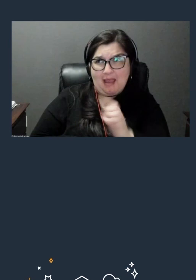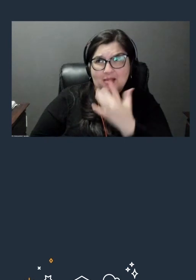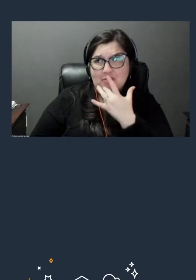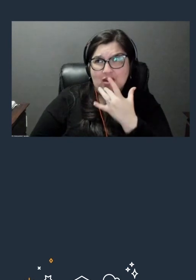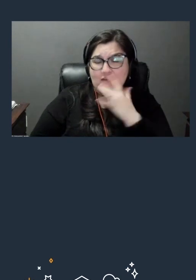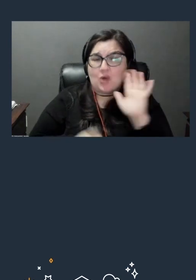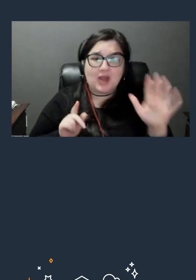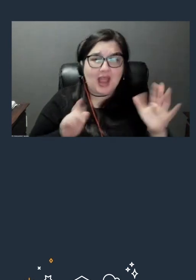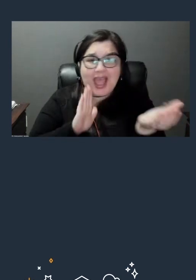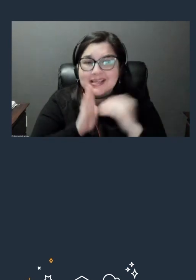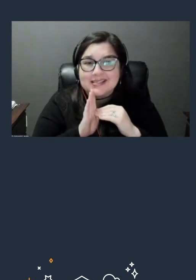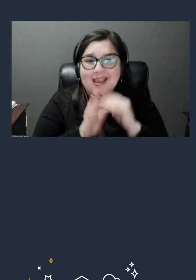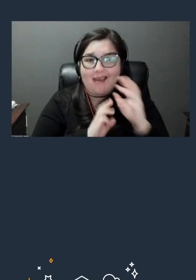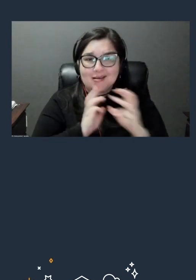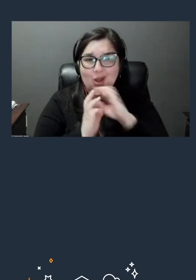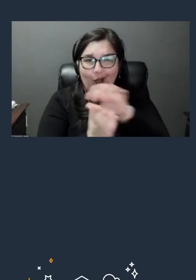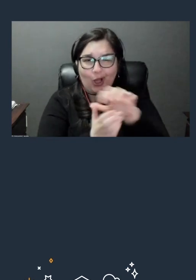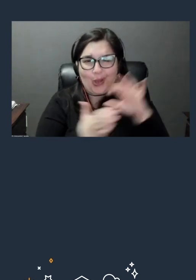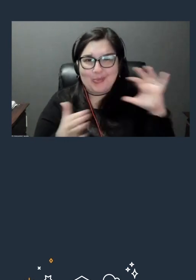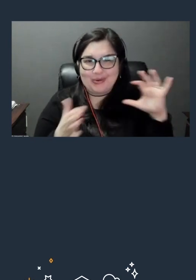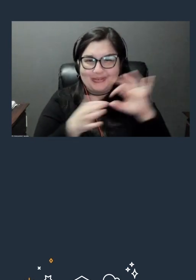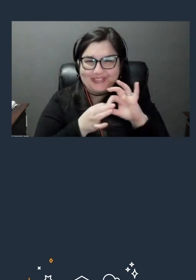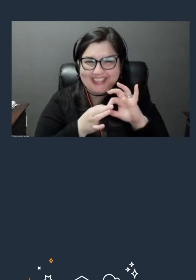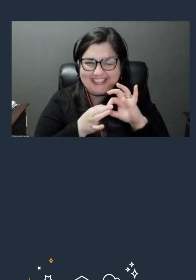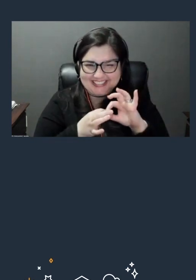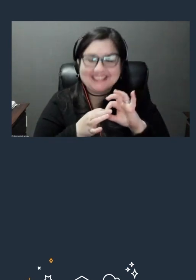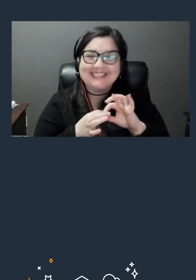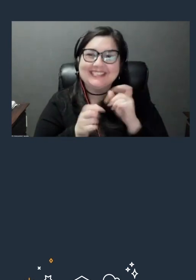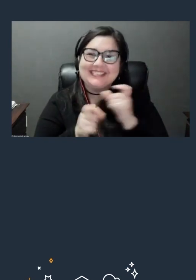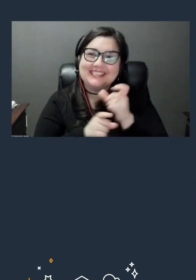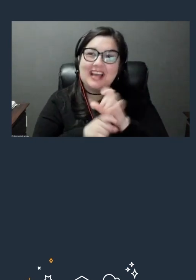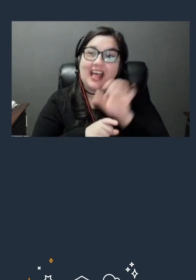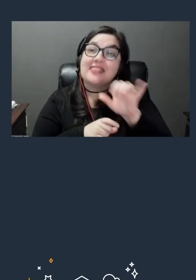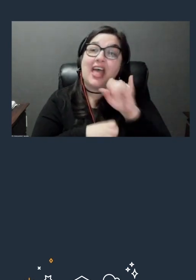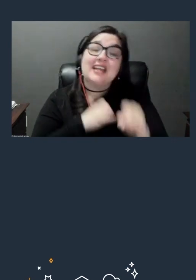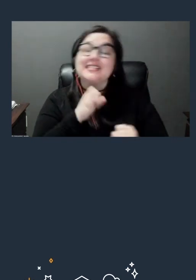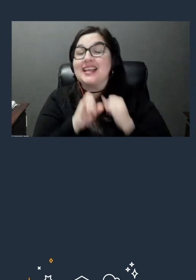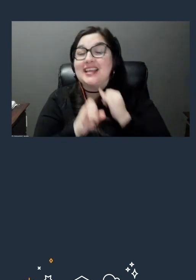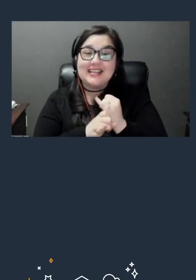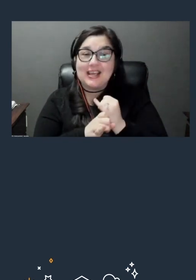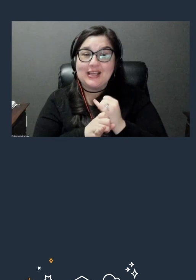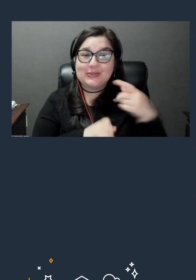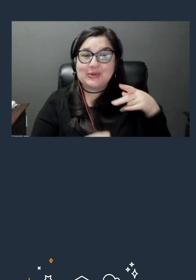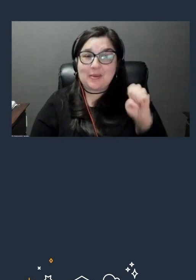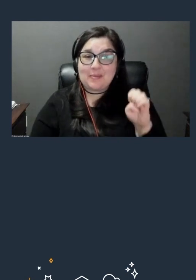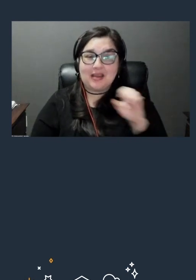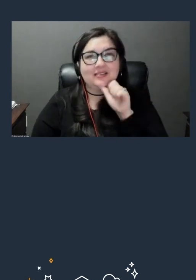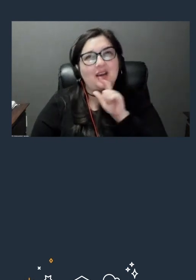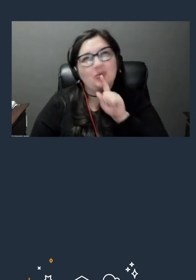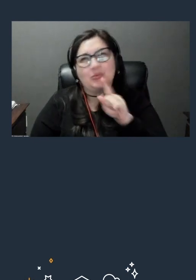So that is an international sort of pie, not really anymore. No, not it doesn't count.